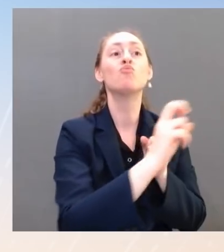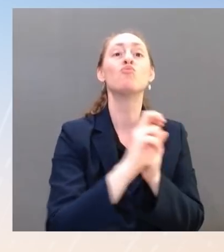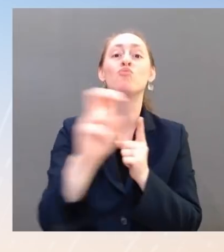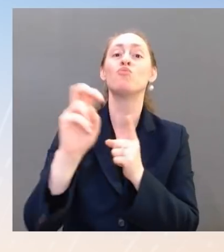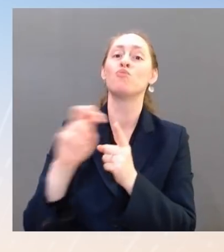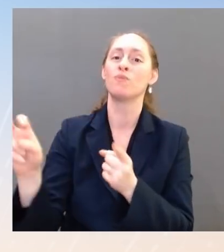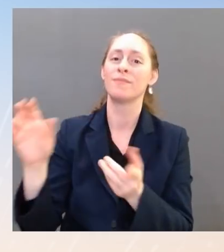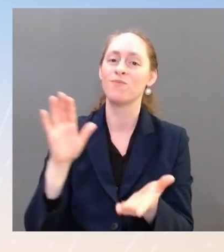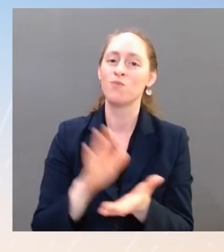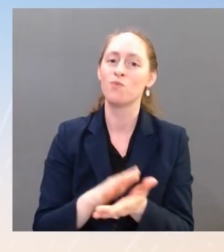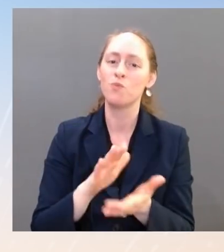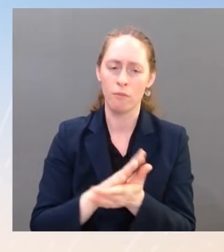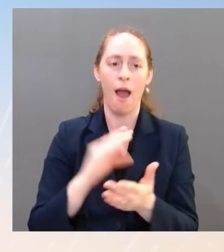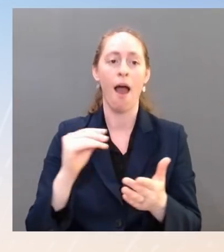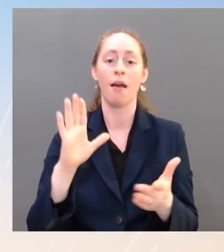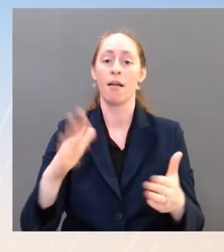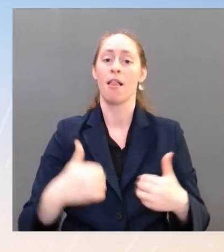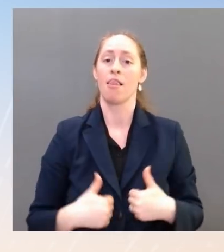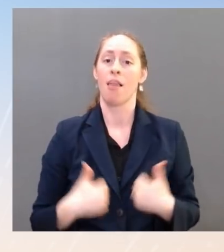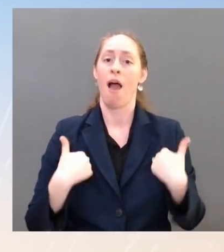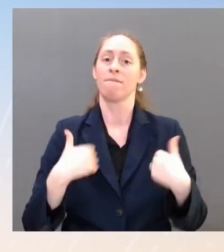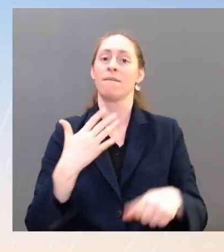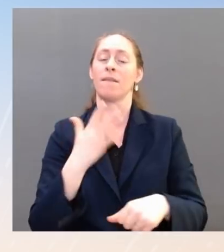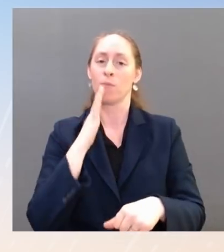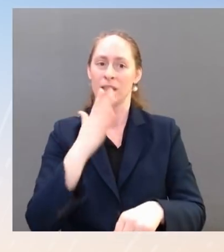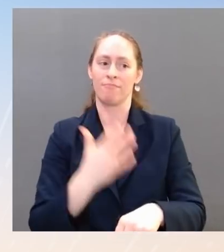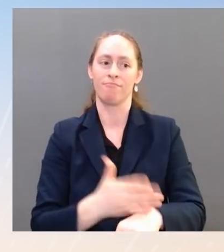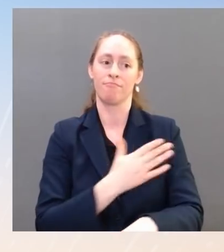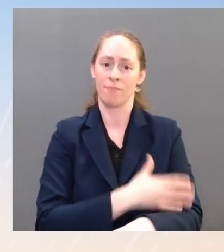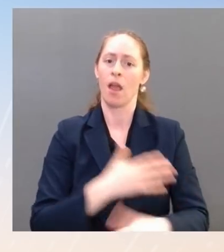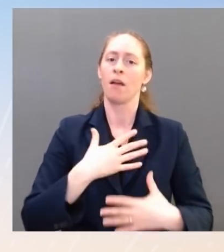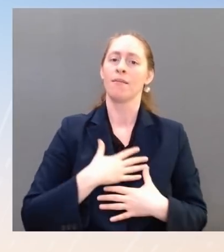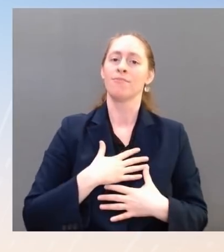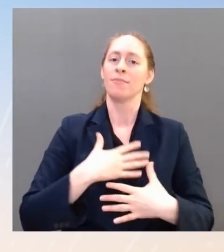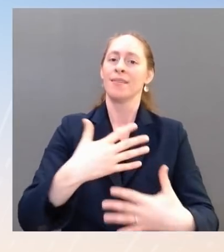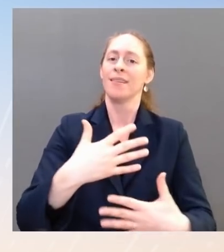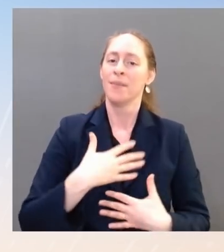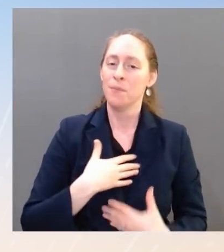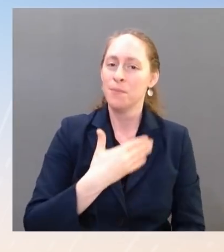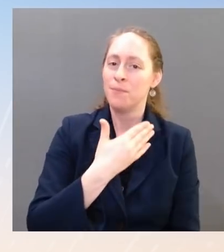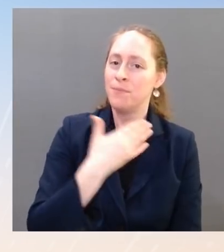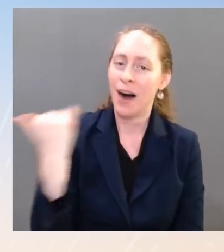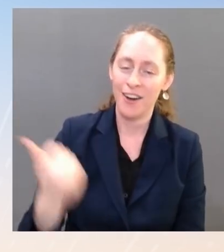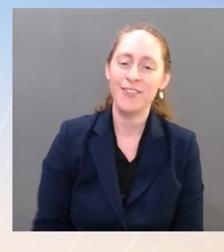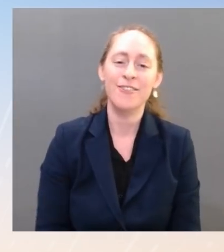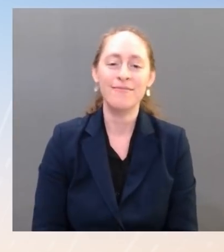increasing time that they can spend at work and decreasing those lost workdays as well. So we're really excited to be